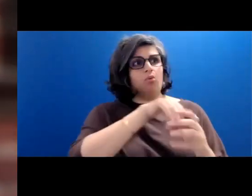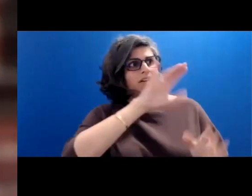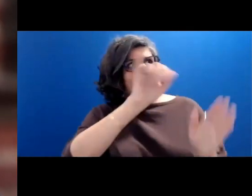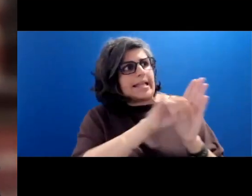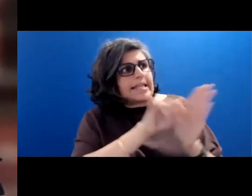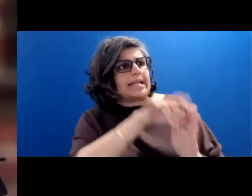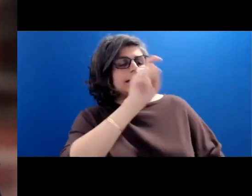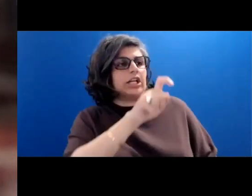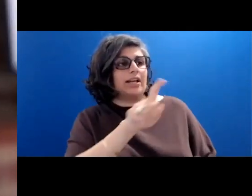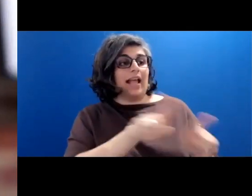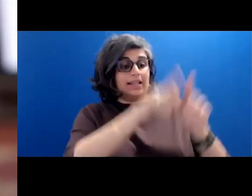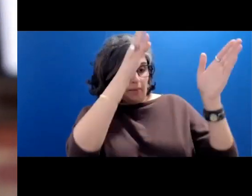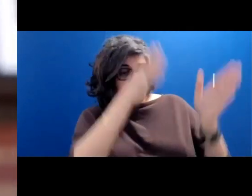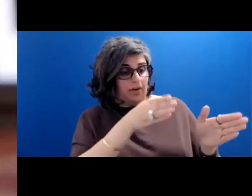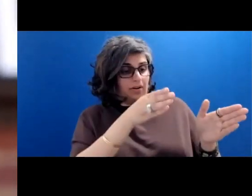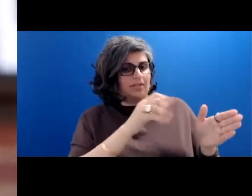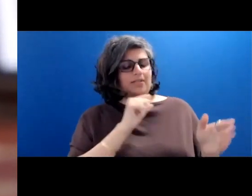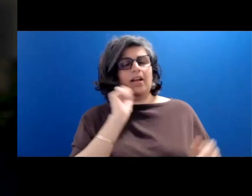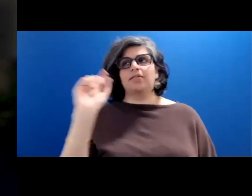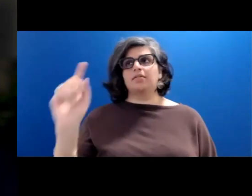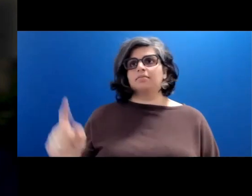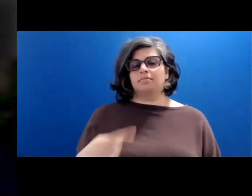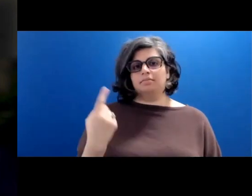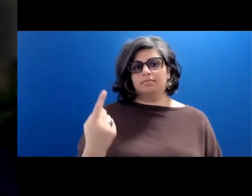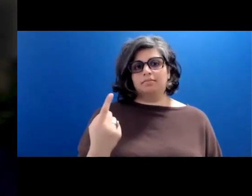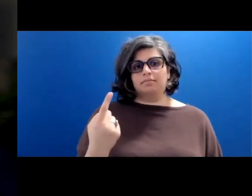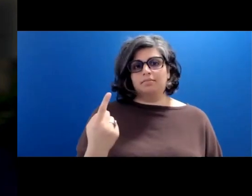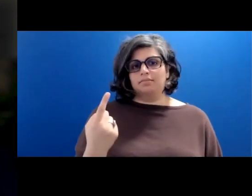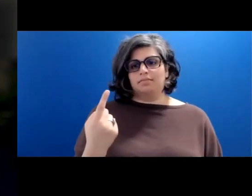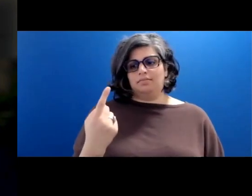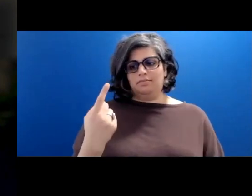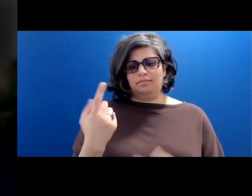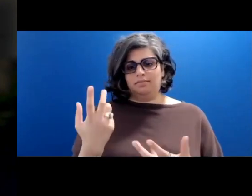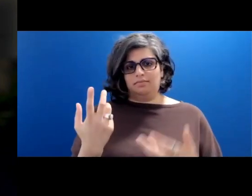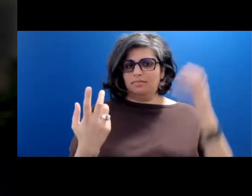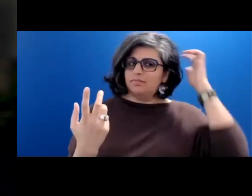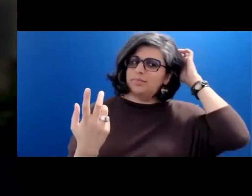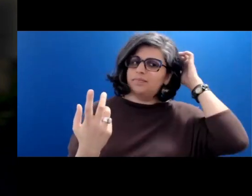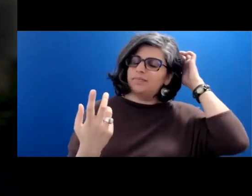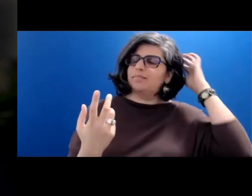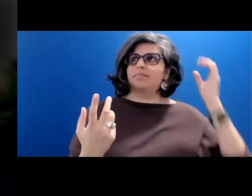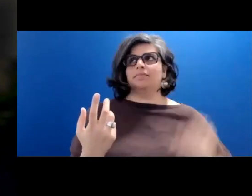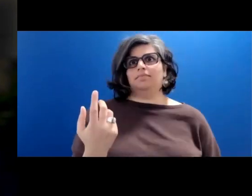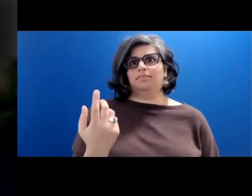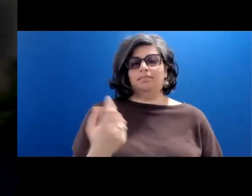their needs as an individual and not just, you know, as a subset is really important